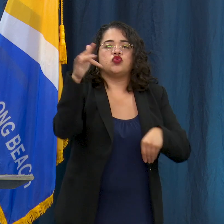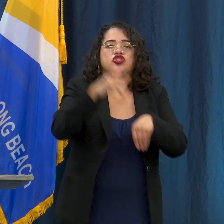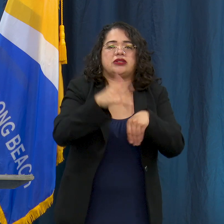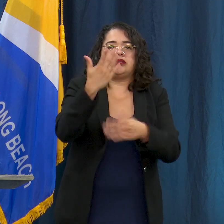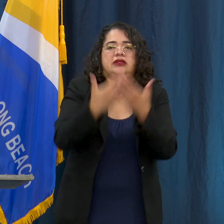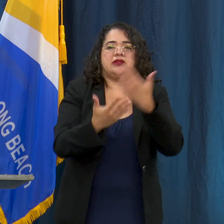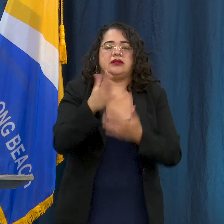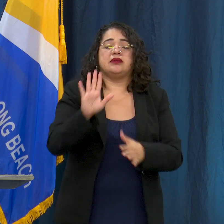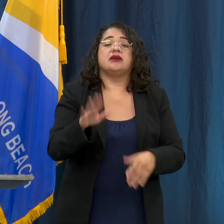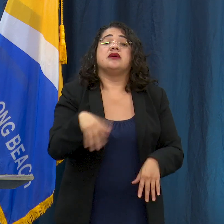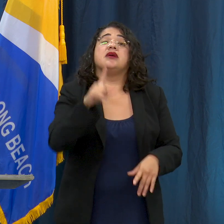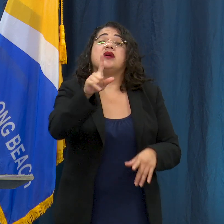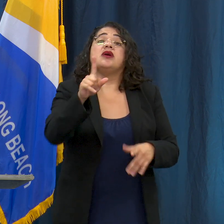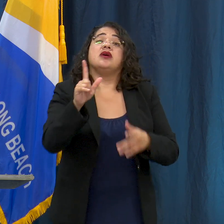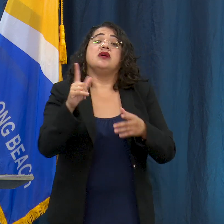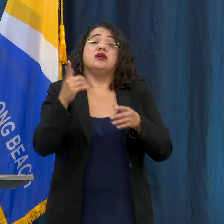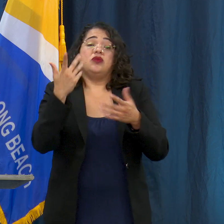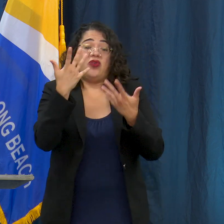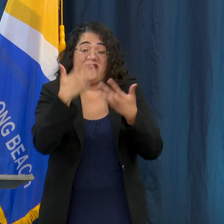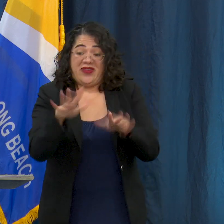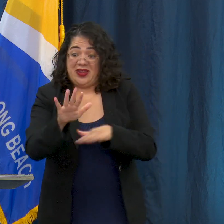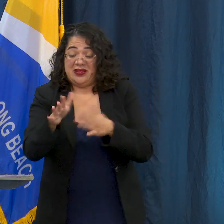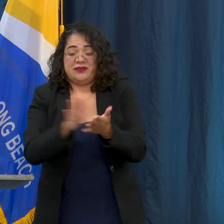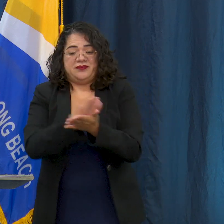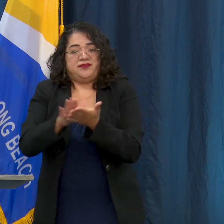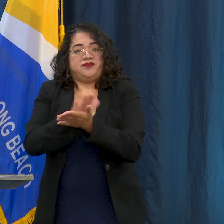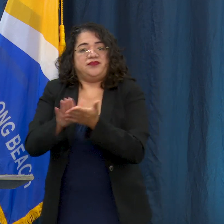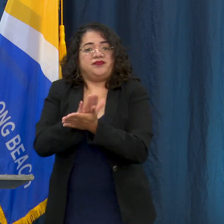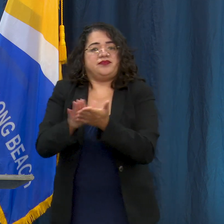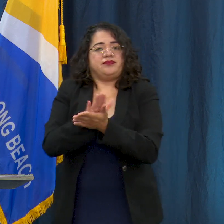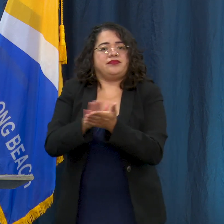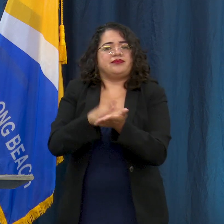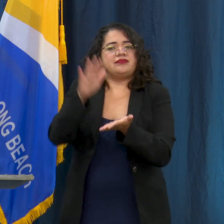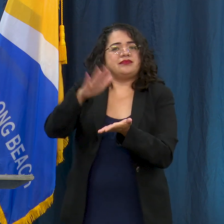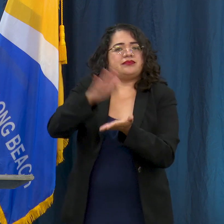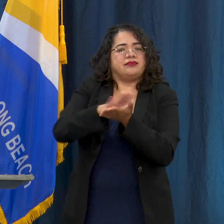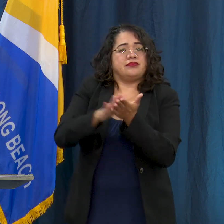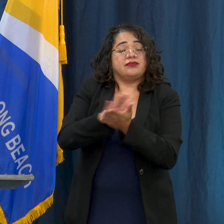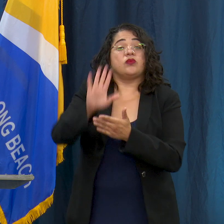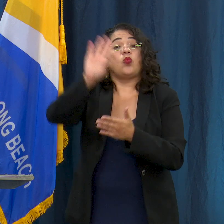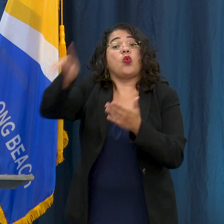get home wash your hands with soap and water for at least 20 seconds. For